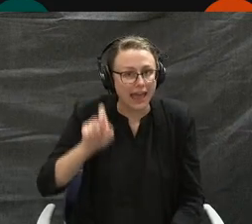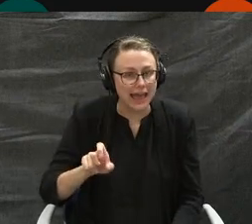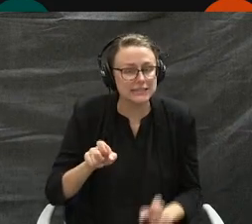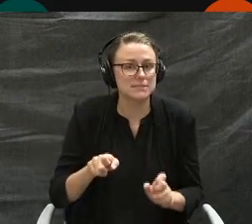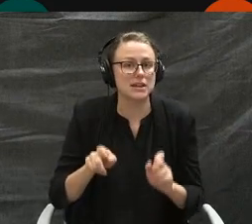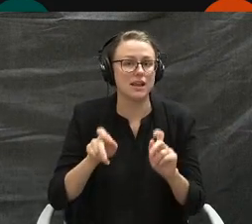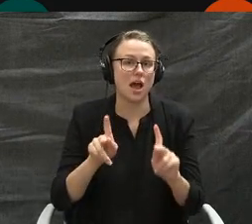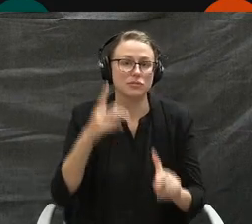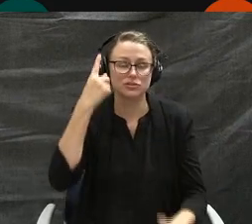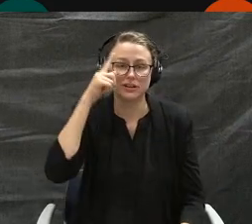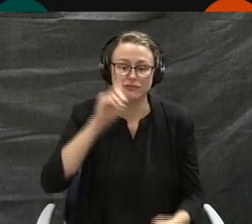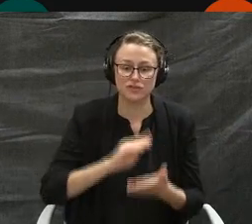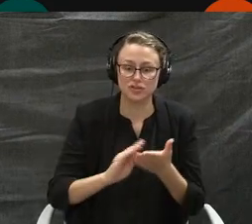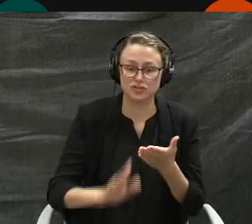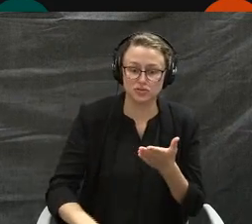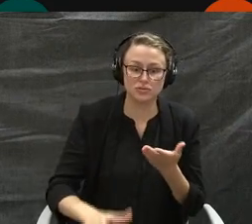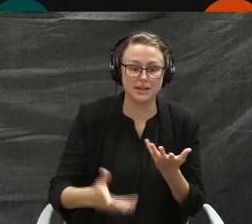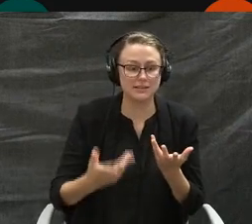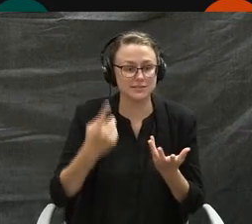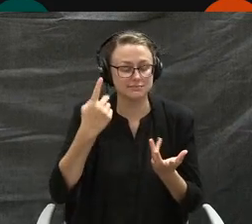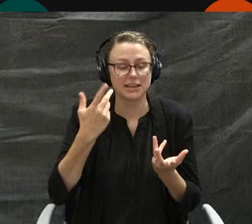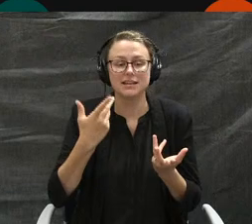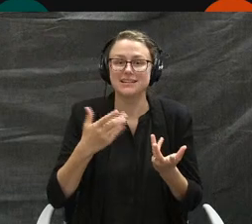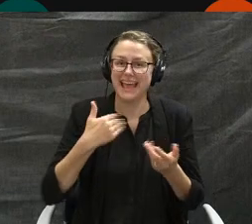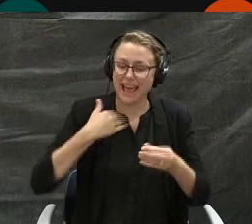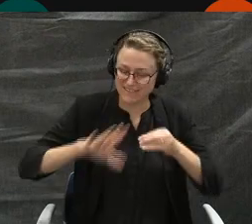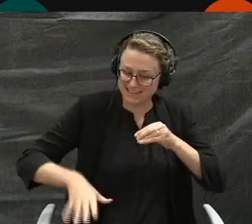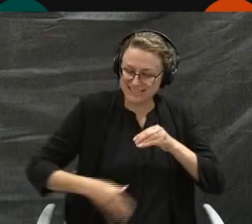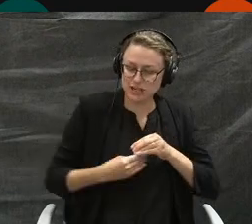for students to be able to get that additional support.